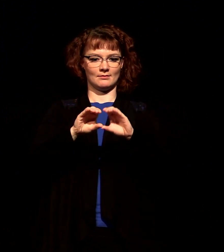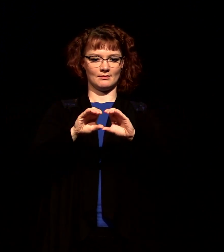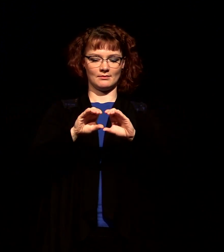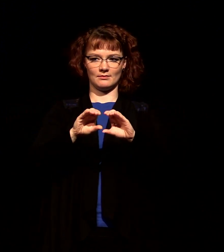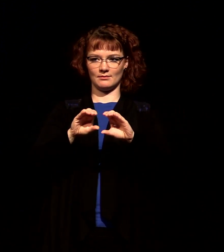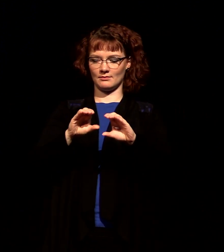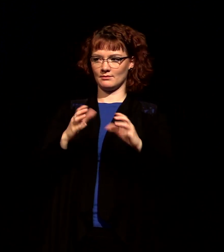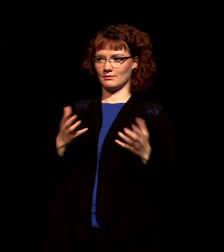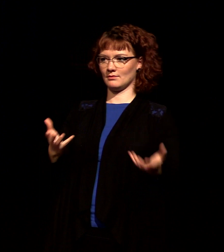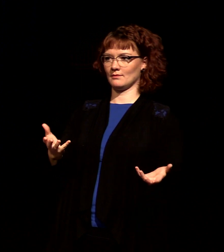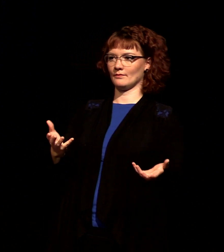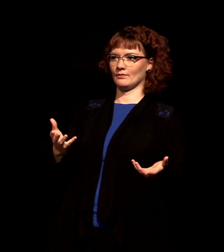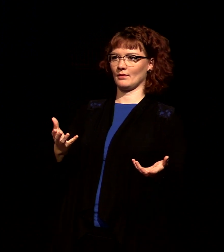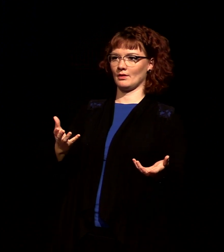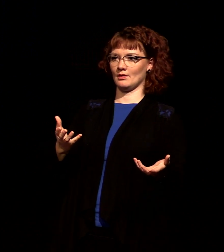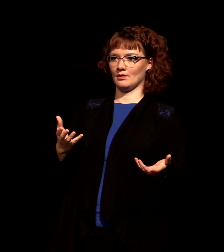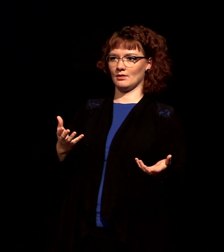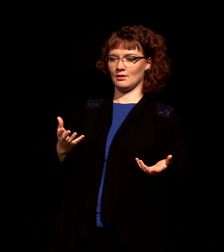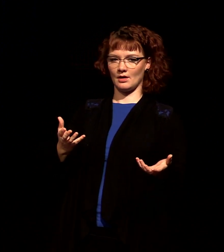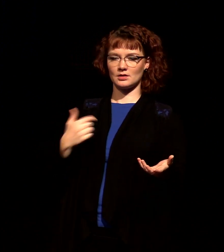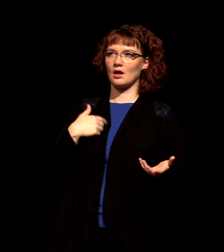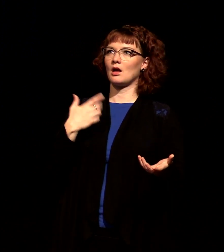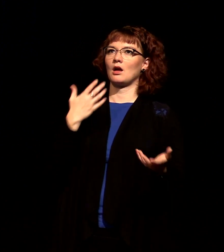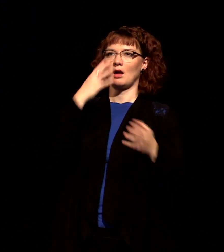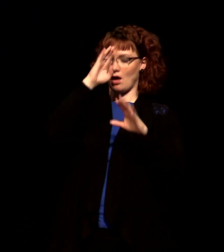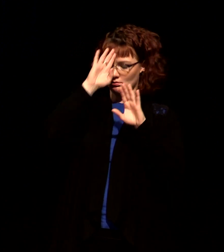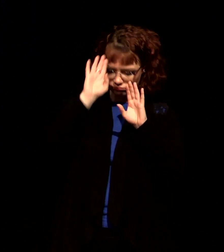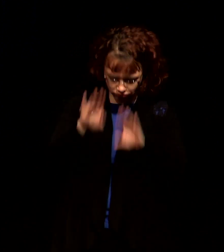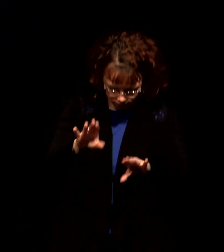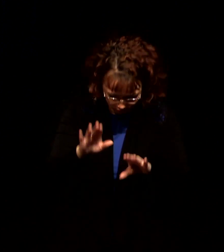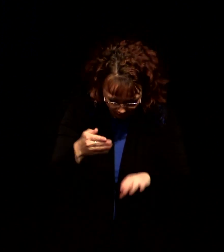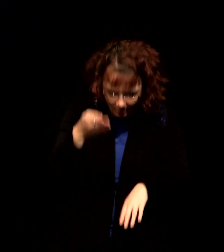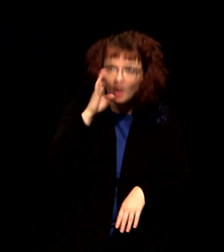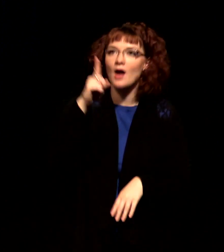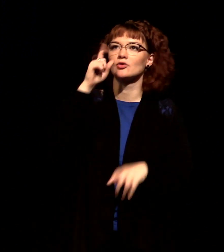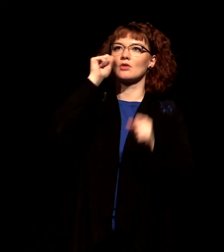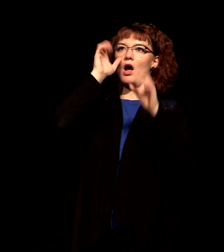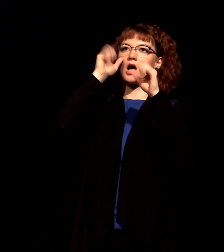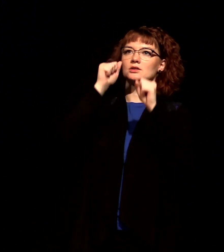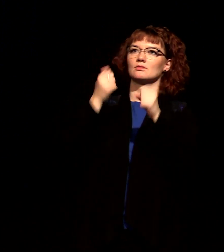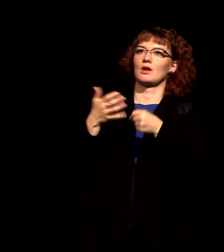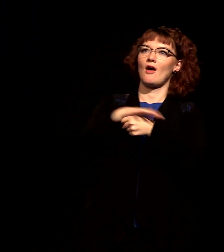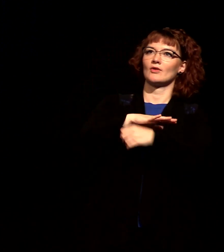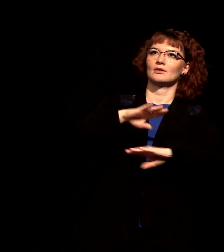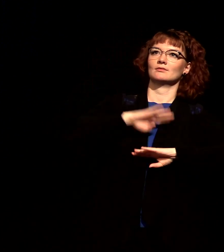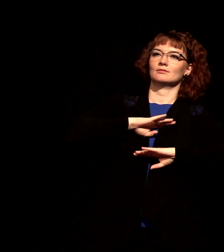psalmist had. I fell on my face. I said God You are awesome. Using my own language. This is amazing. I can't believe you did